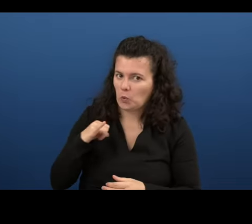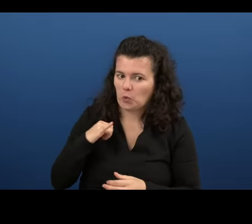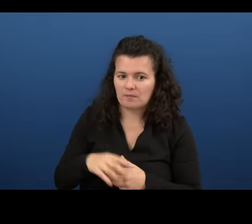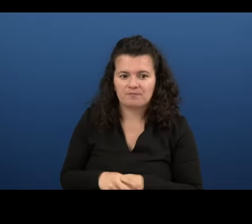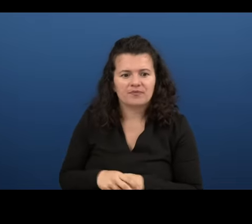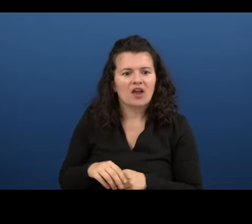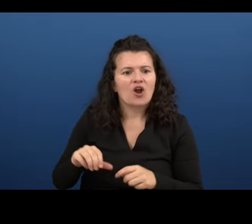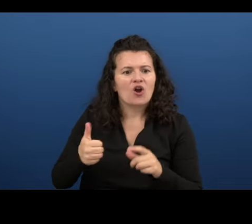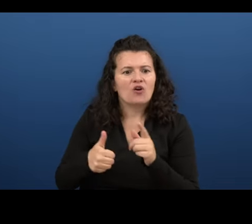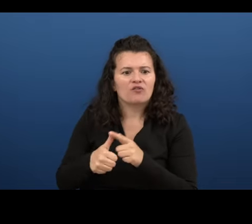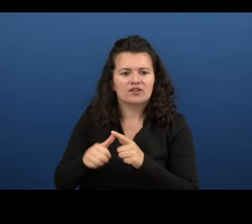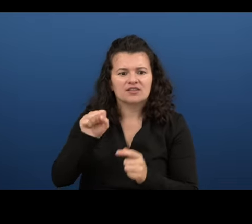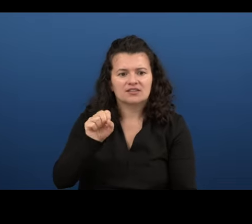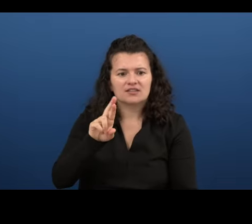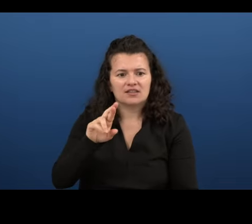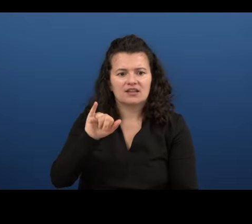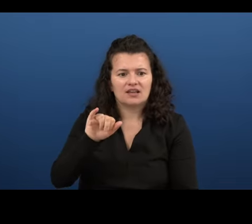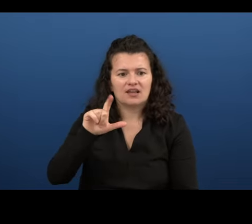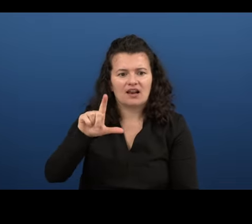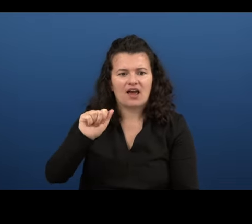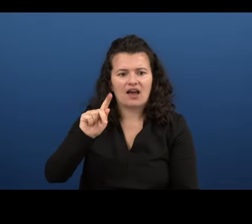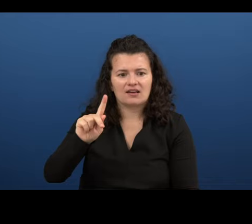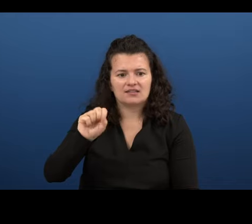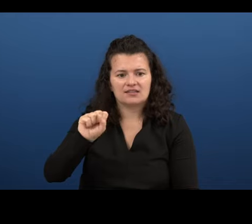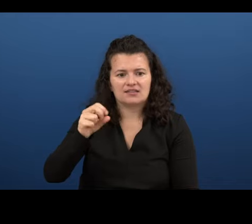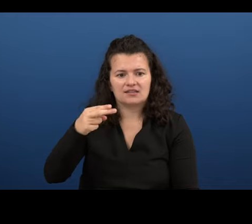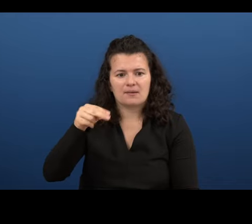right. She's the lead consultant for the Ethiopia business and disability network so Sri luxury